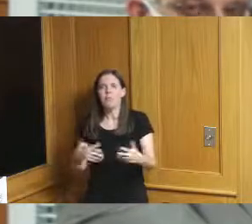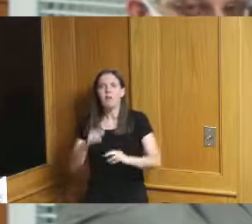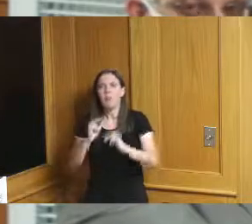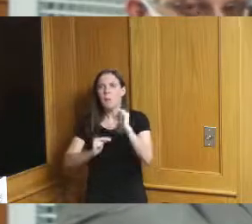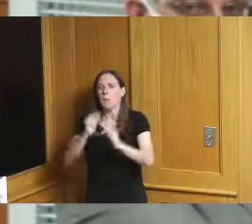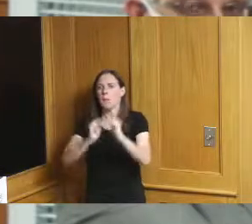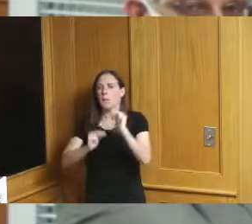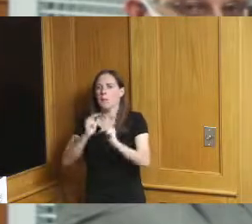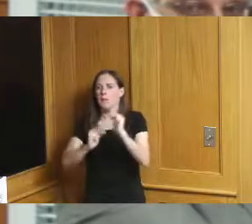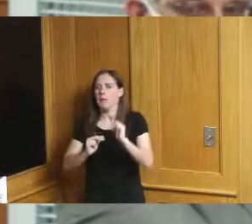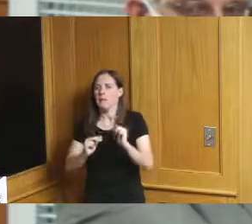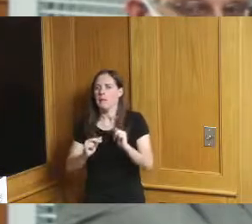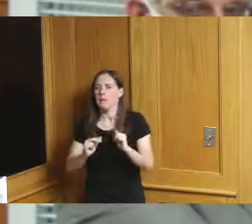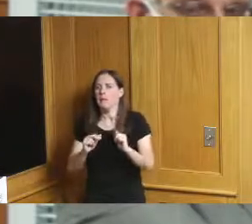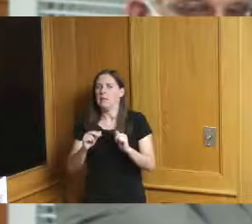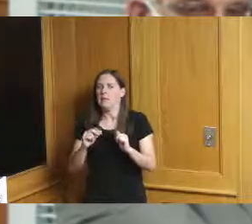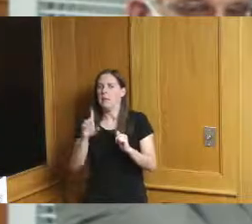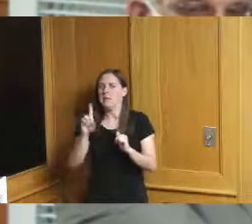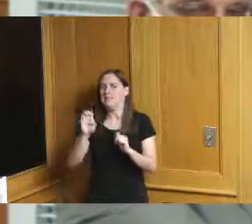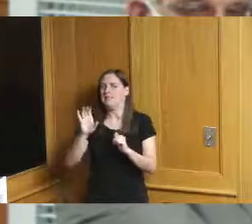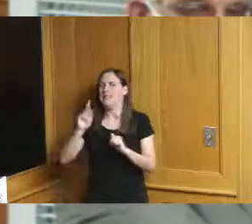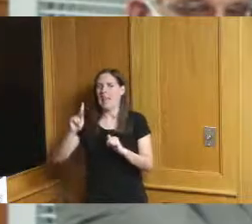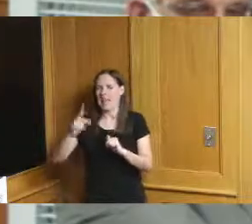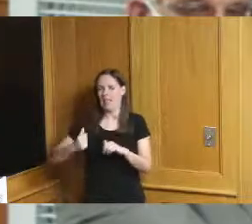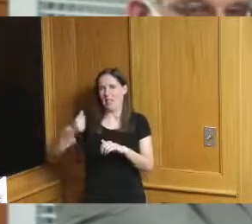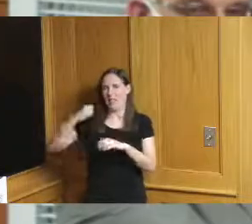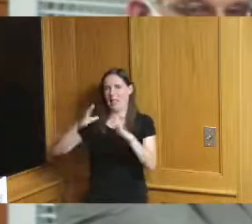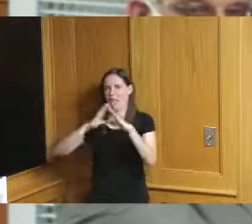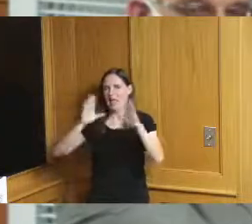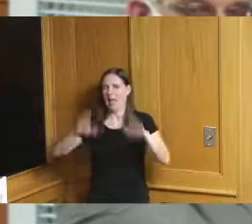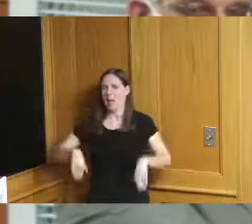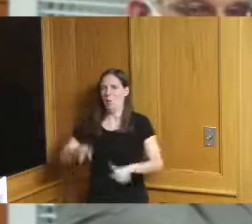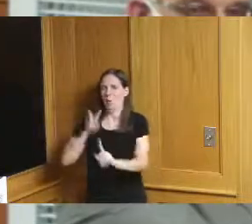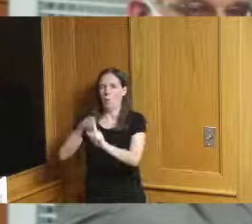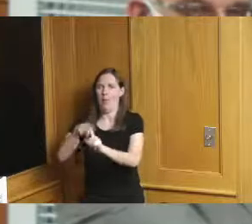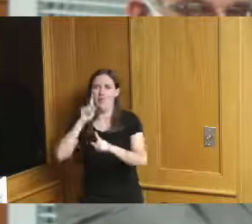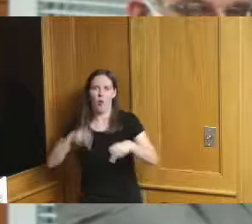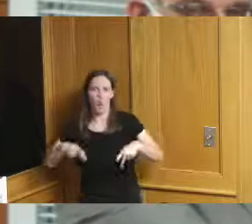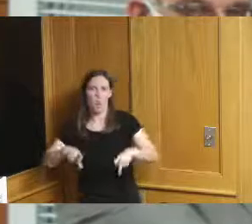apply for a permit and that process usually does not change that much but the technology on how